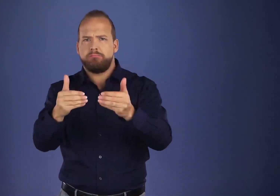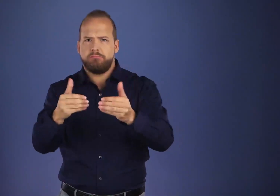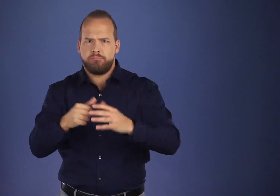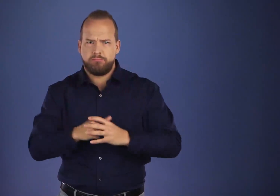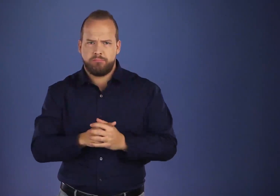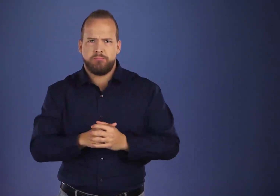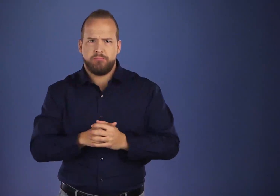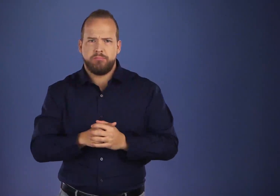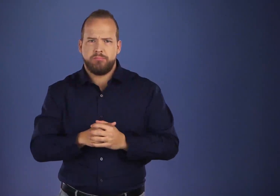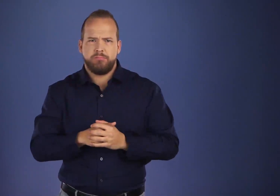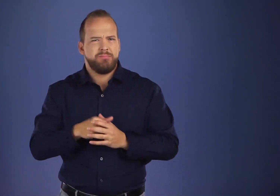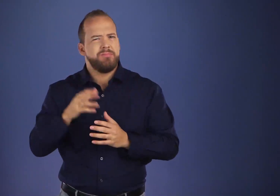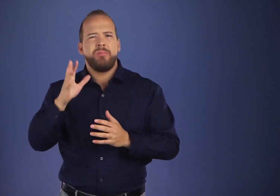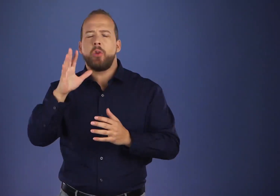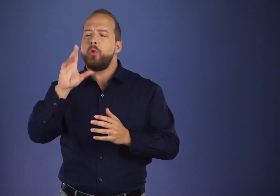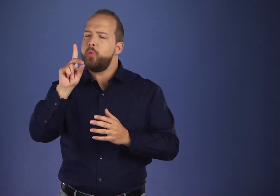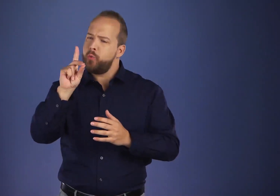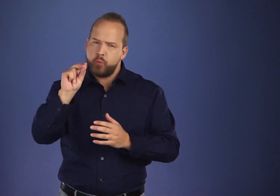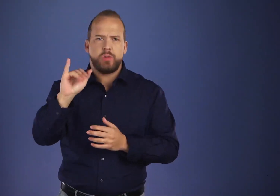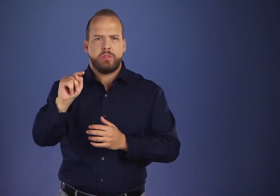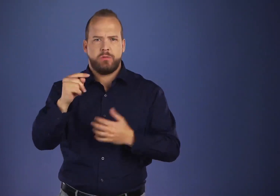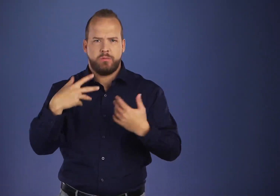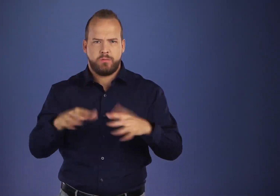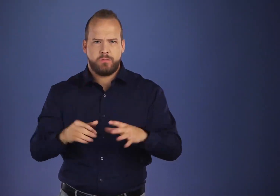should always be forthright and generous.